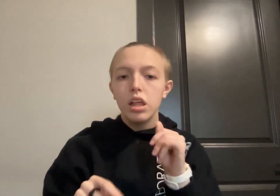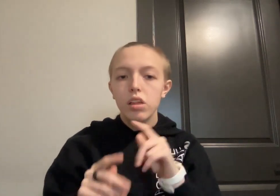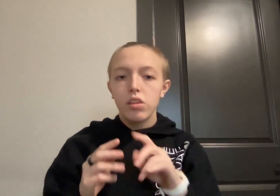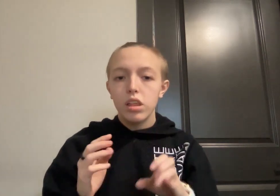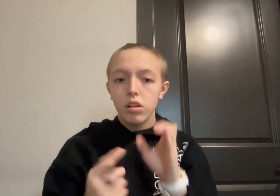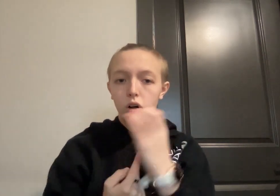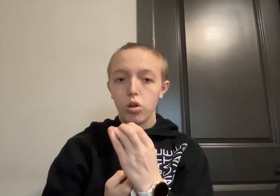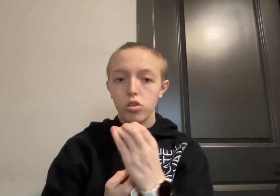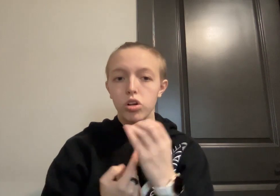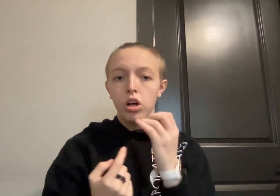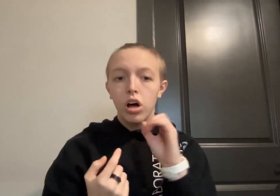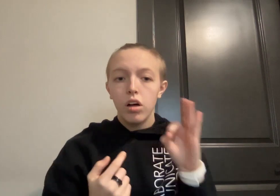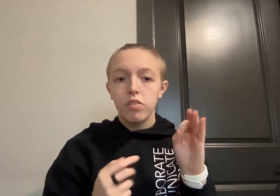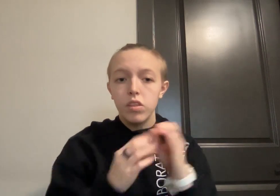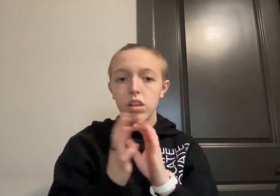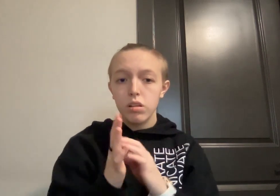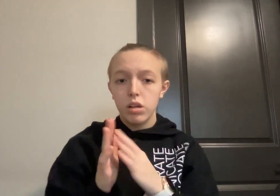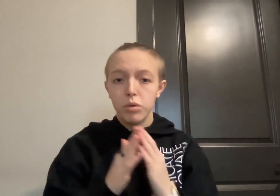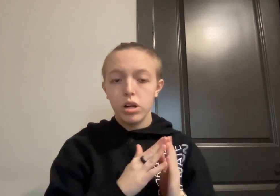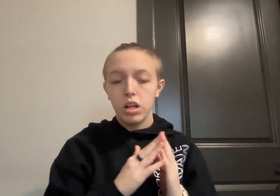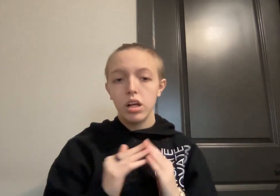is the culture of the community.